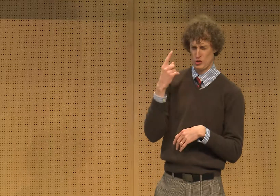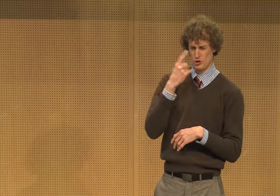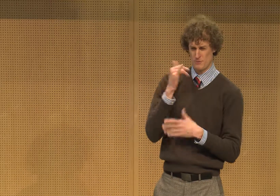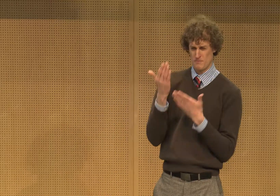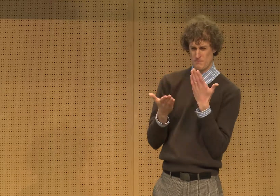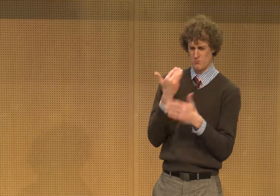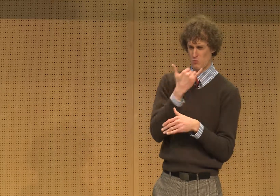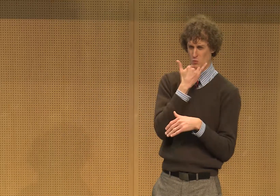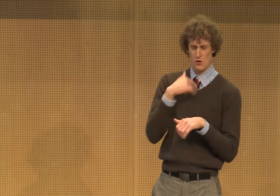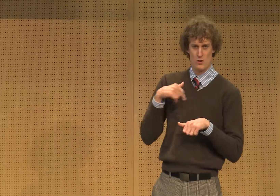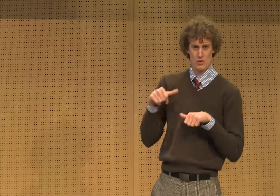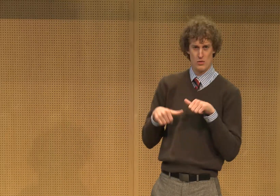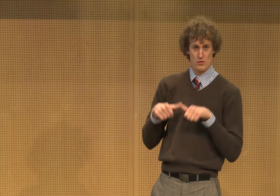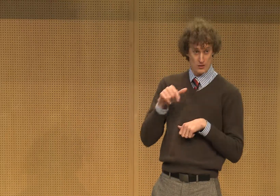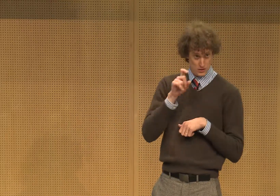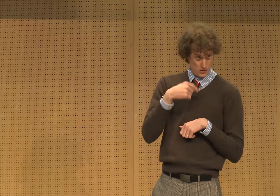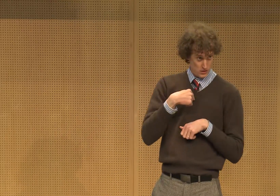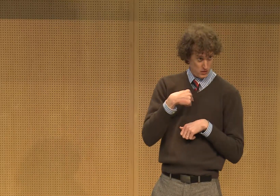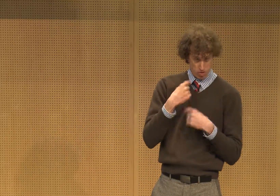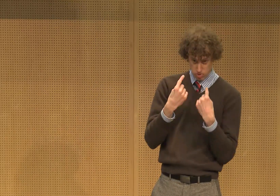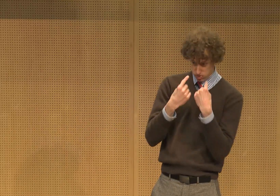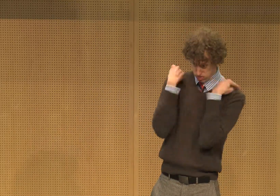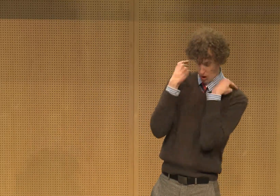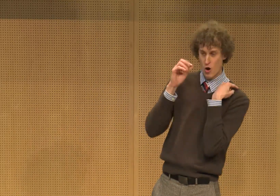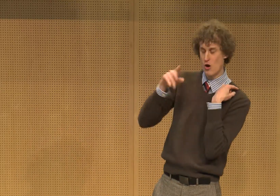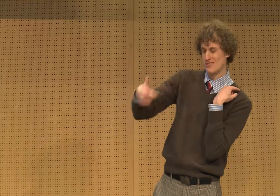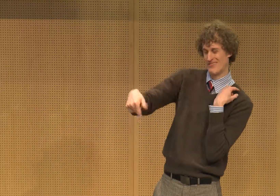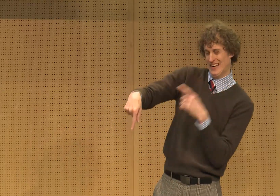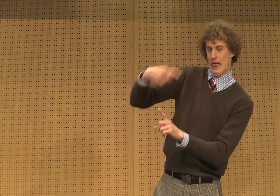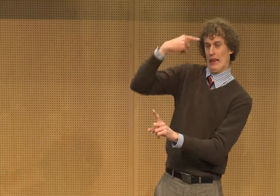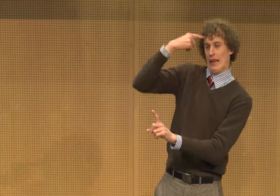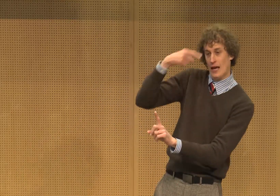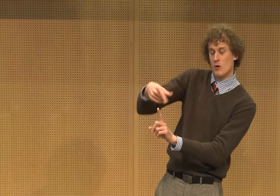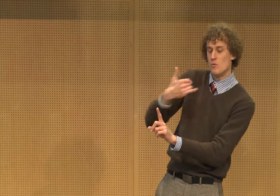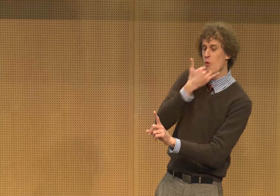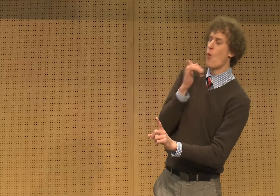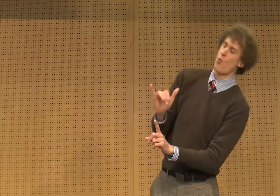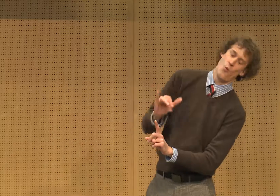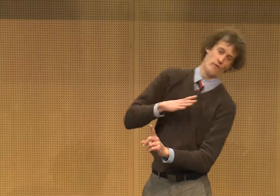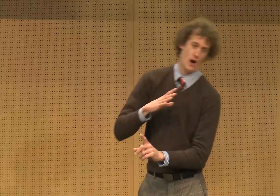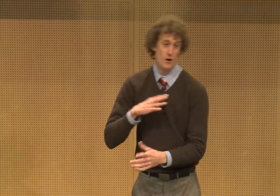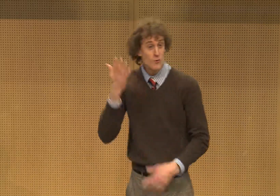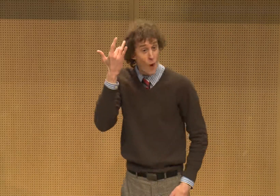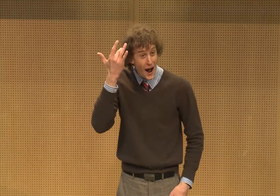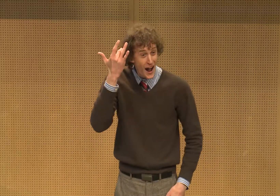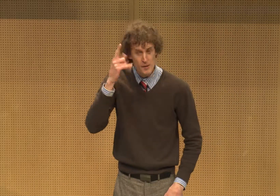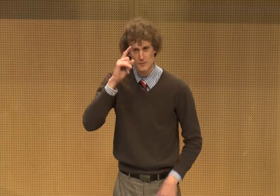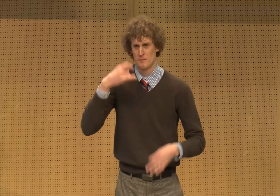of what's correct or what is not, you know, if you can indicate then the person knows